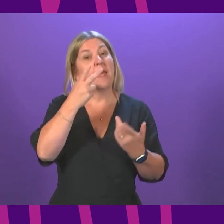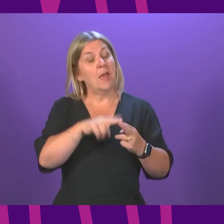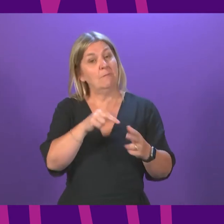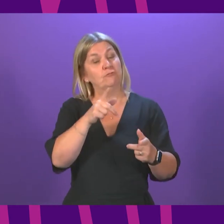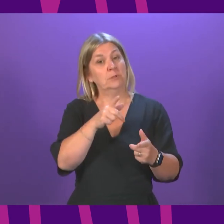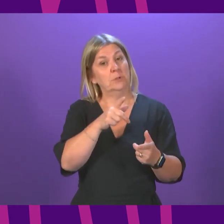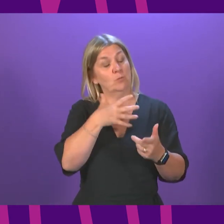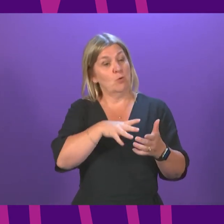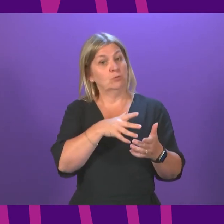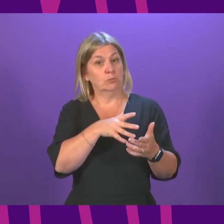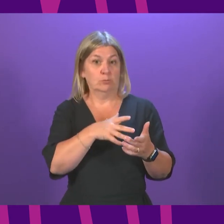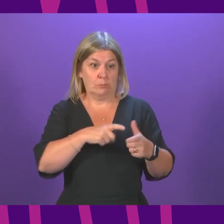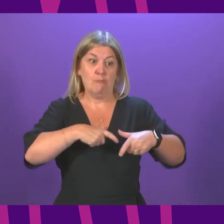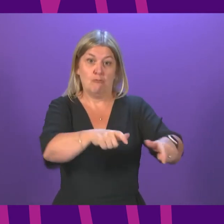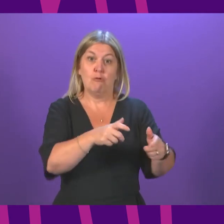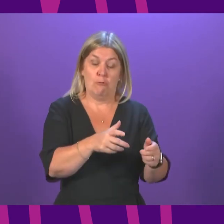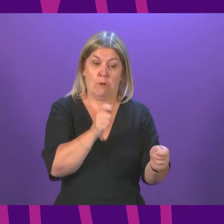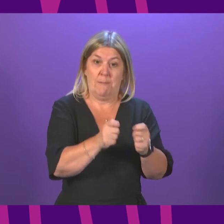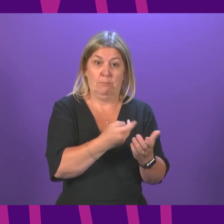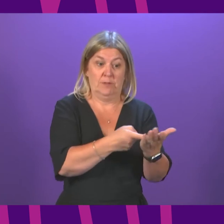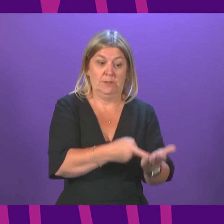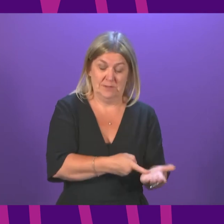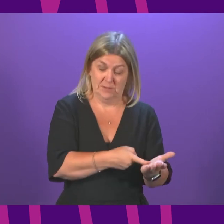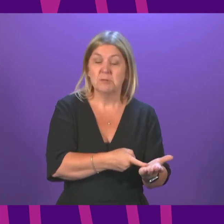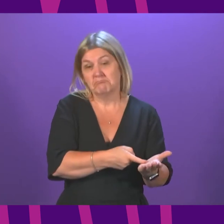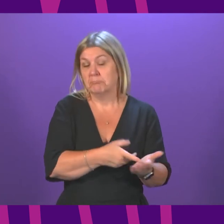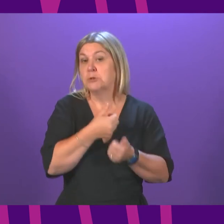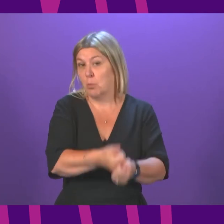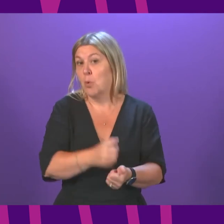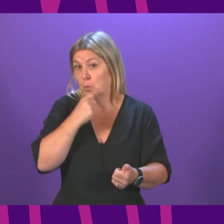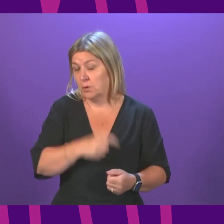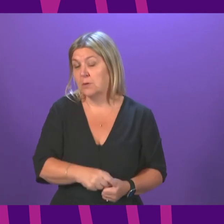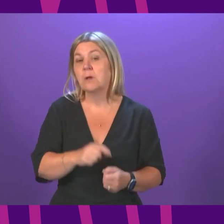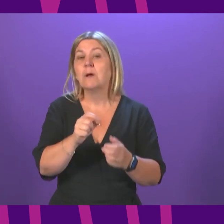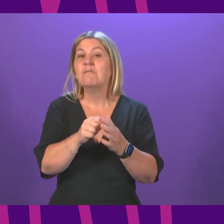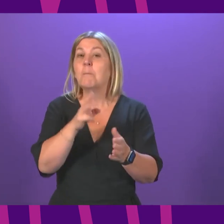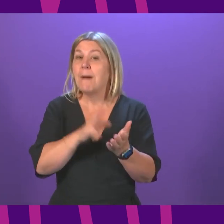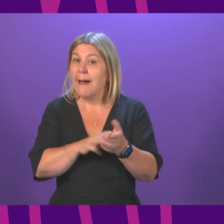Our view is that the amendments in the name of Pam Duncan-Glancy are reasonable in asking